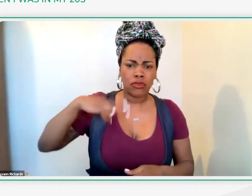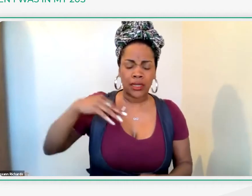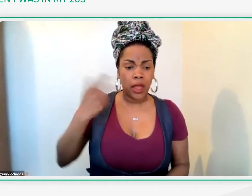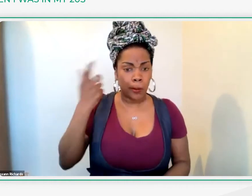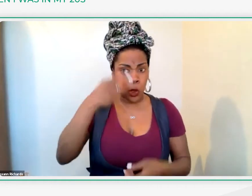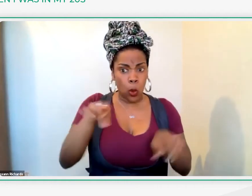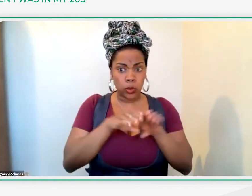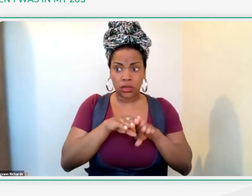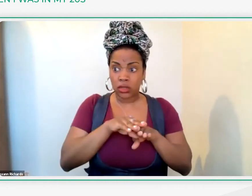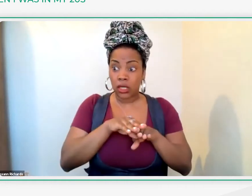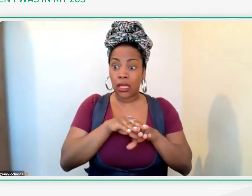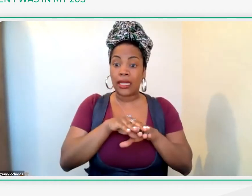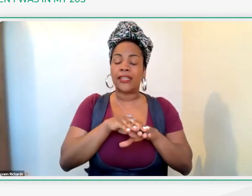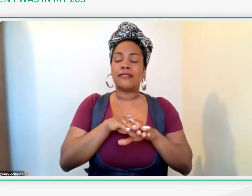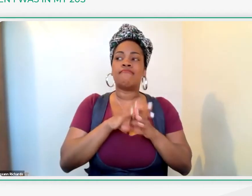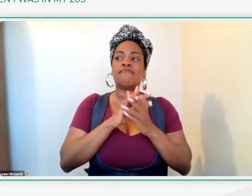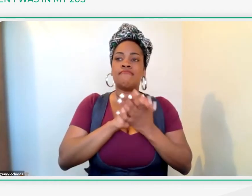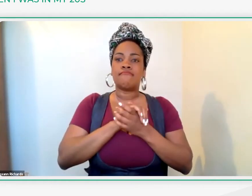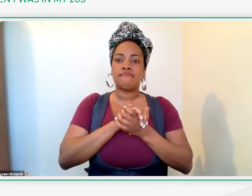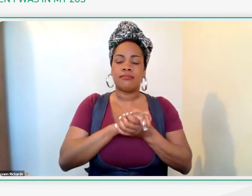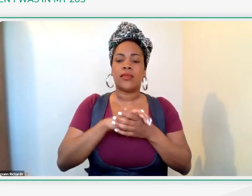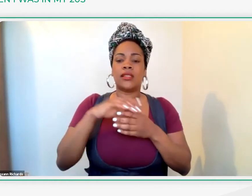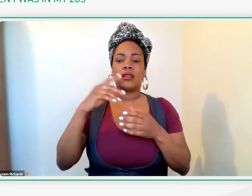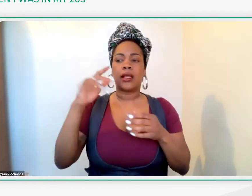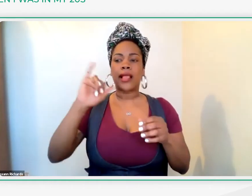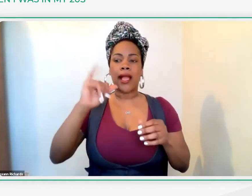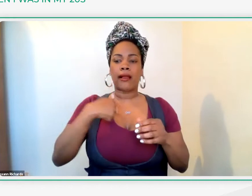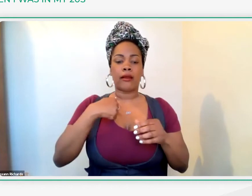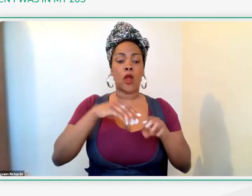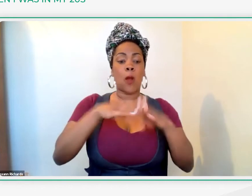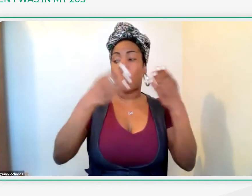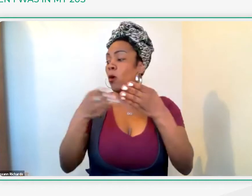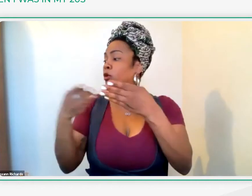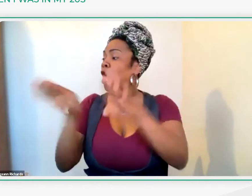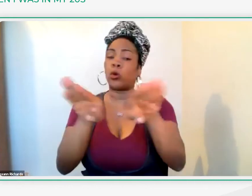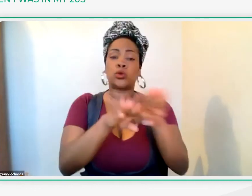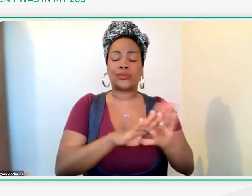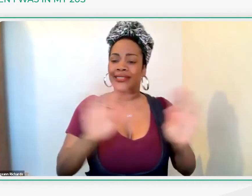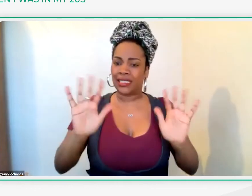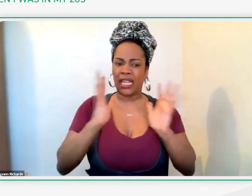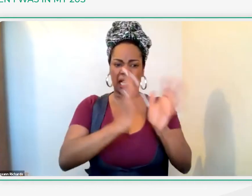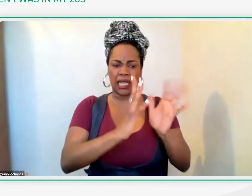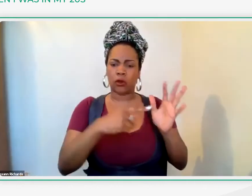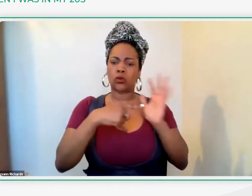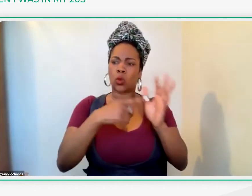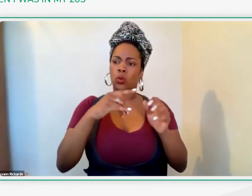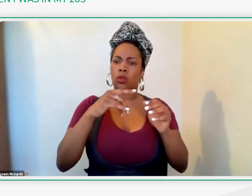I was contacting the bureaus, and asking them, and I realized it was because I closed my account.